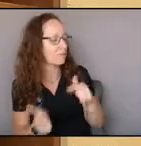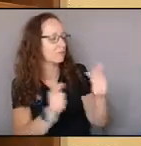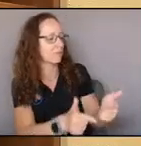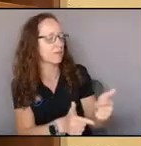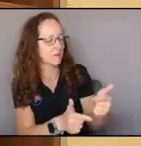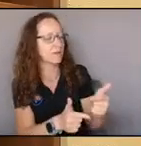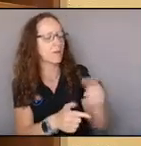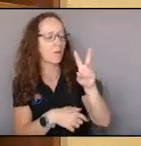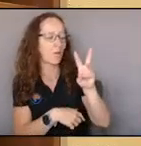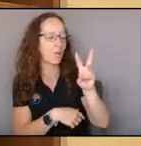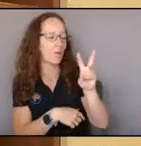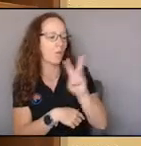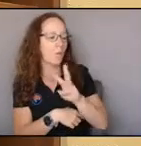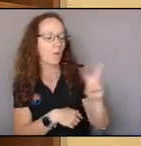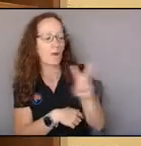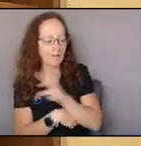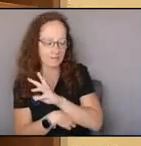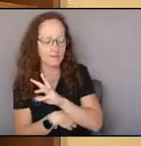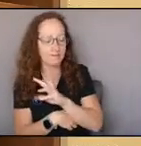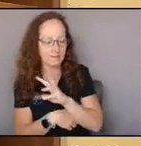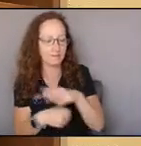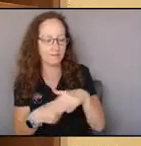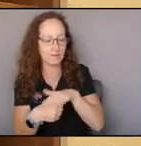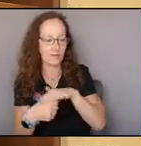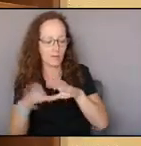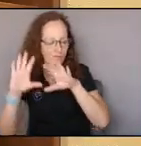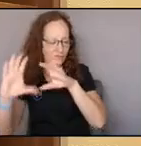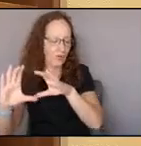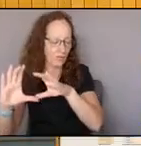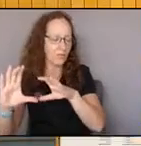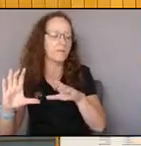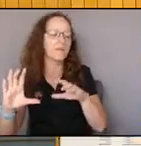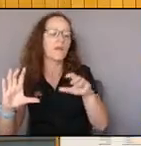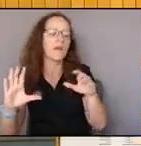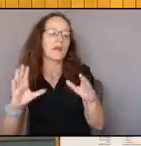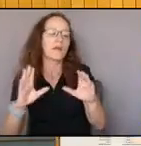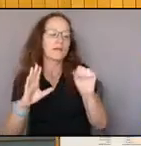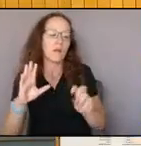MANAGEMENT TEAM 1, OPERATION SECTION CHIEF JAYSON COIL. HI, GOOD EVENING.